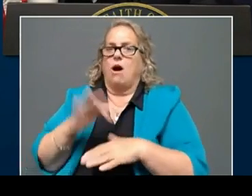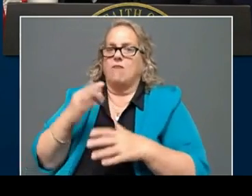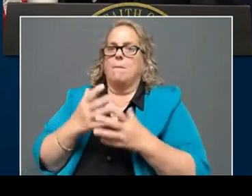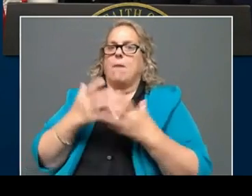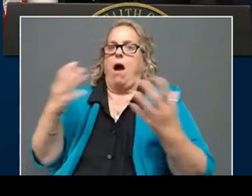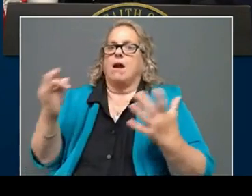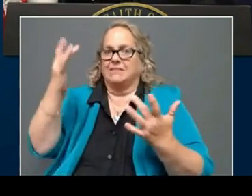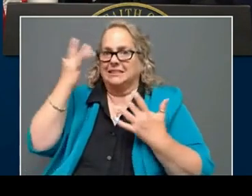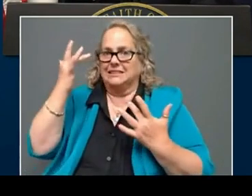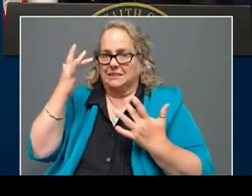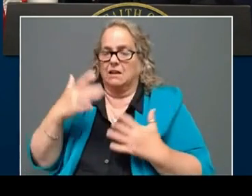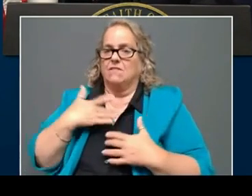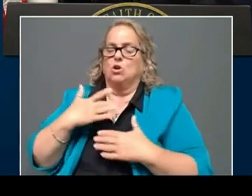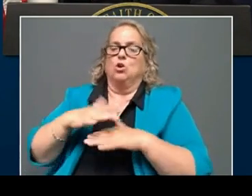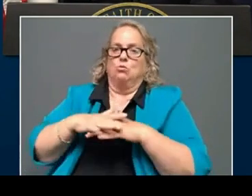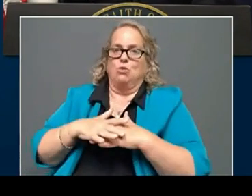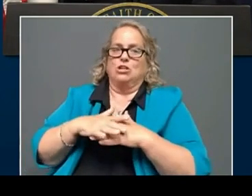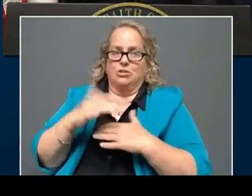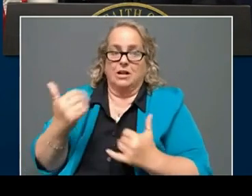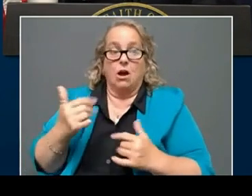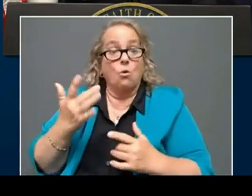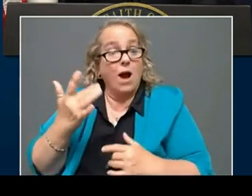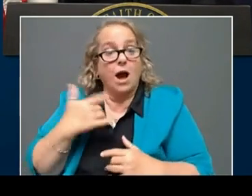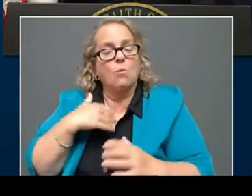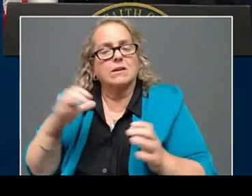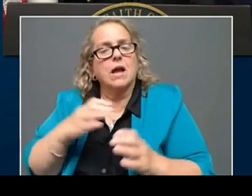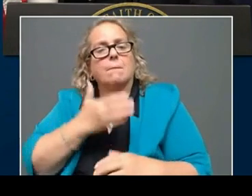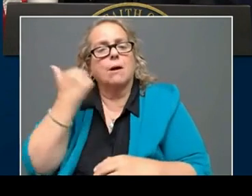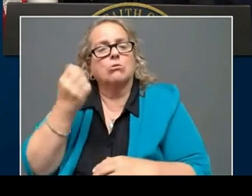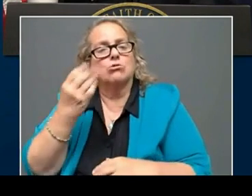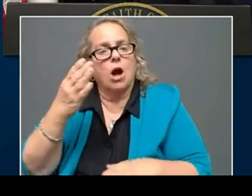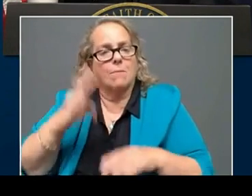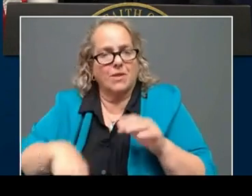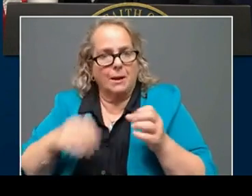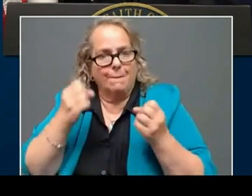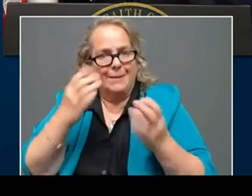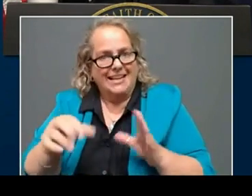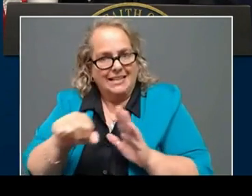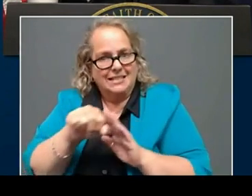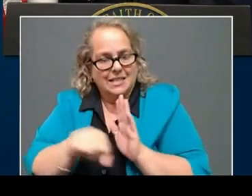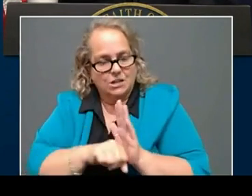done a better job than many states at getting individuals vaccinated. But